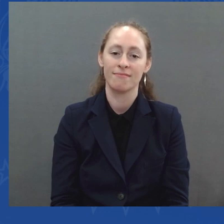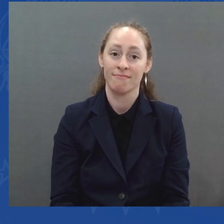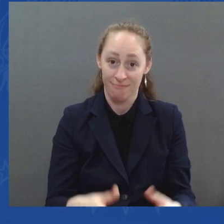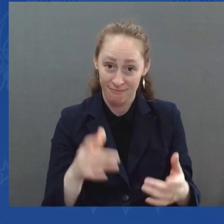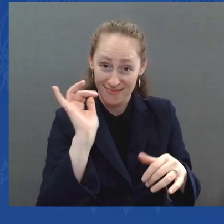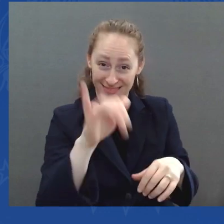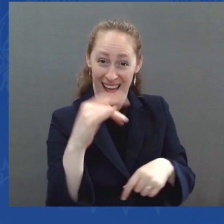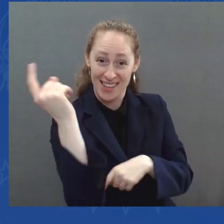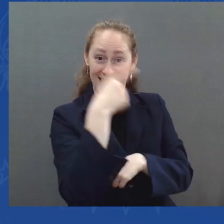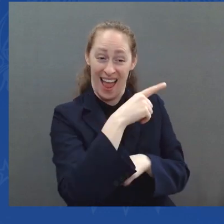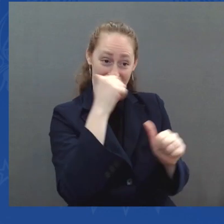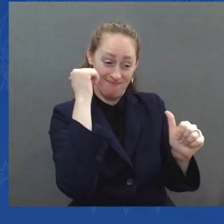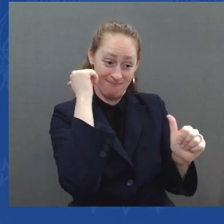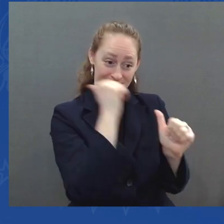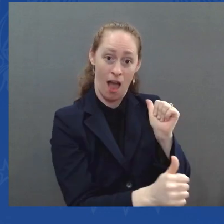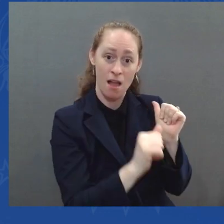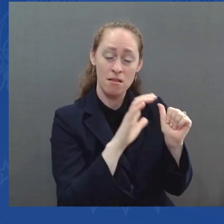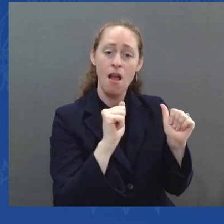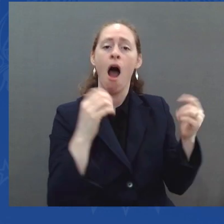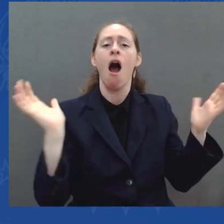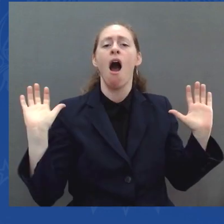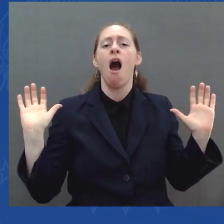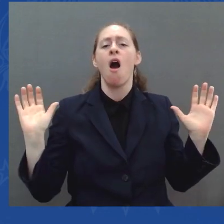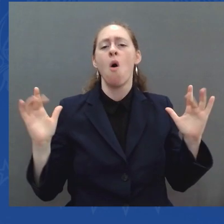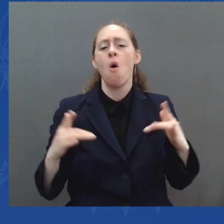because it reminded me and reminded us of what is possible.